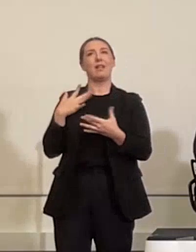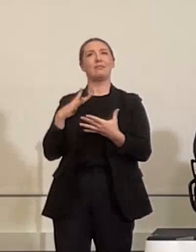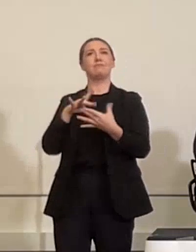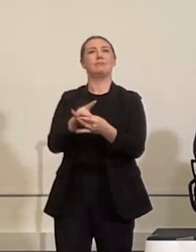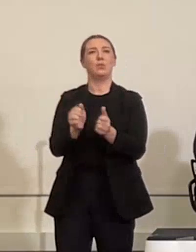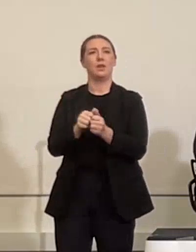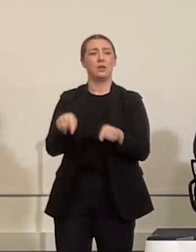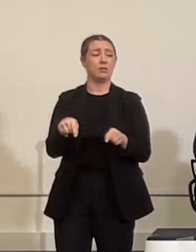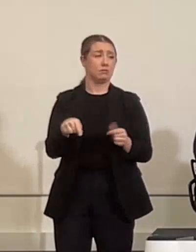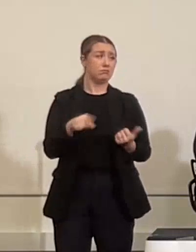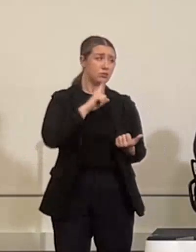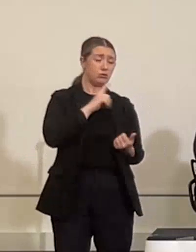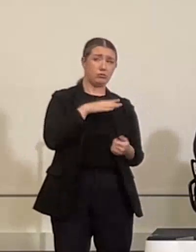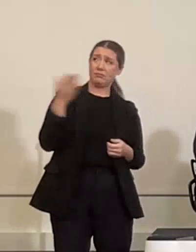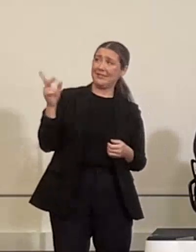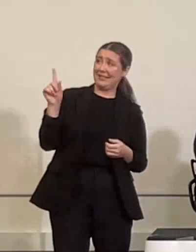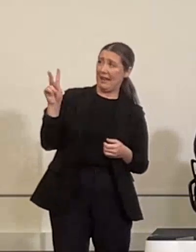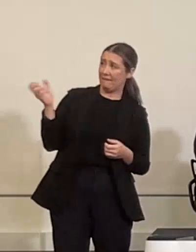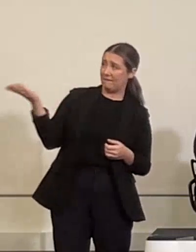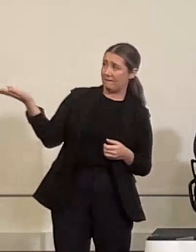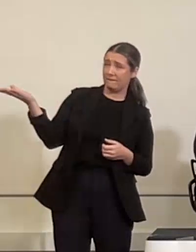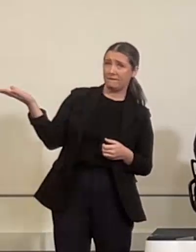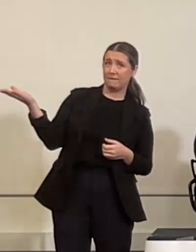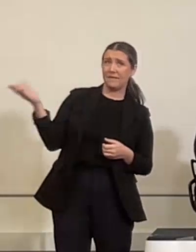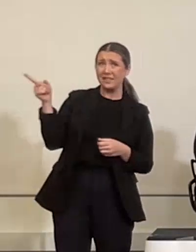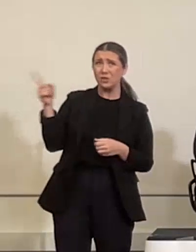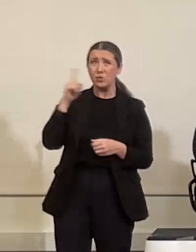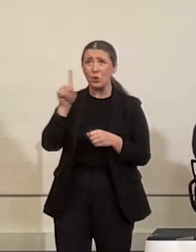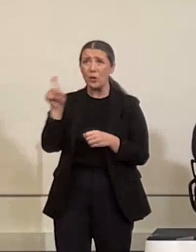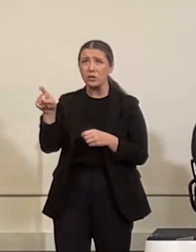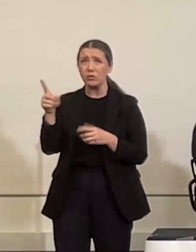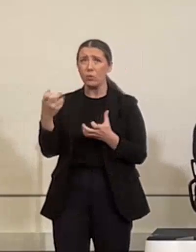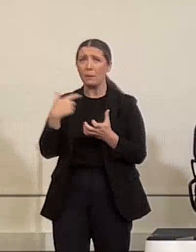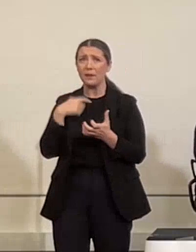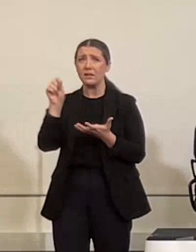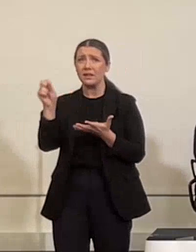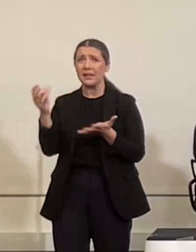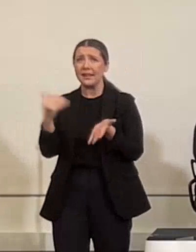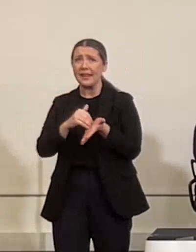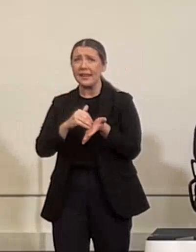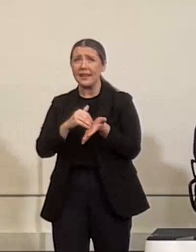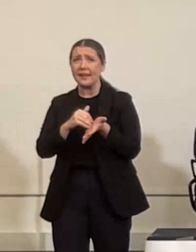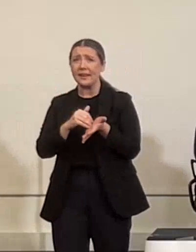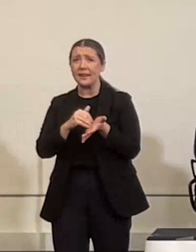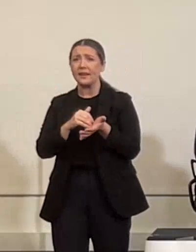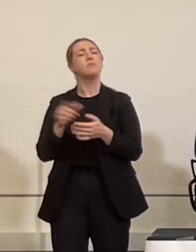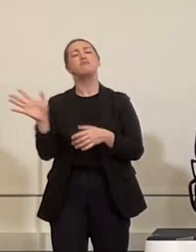Sure, Dave, you wanna take that one? Did you hear the question or should I repeat the question for you? No, I heard it.